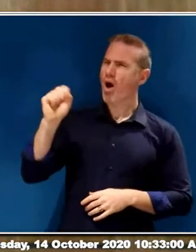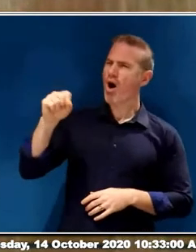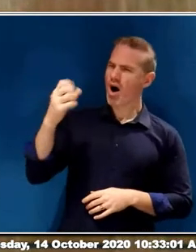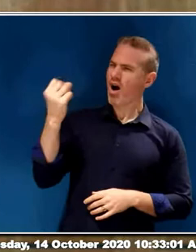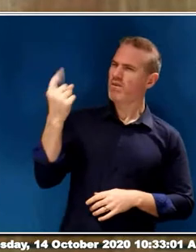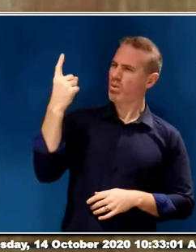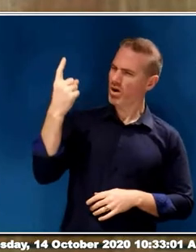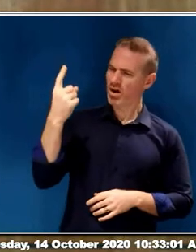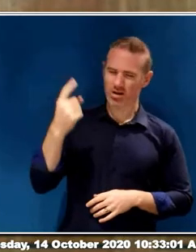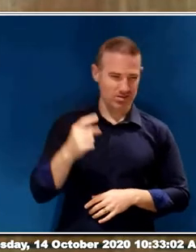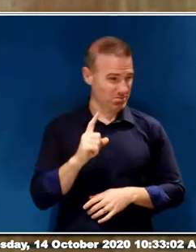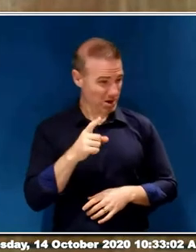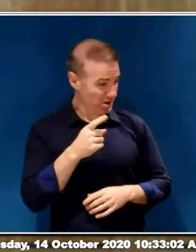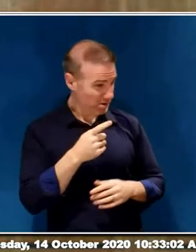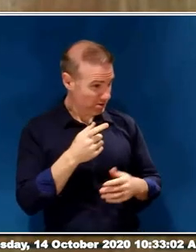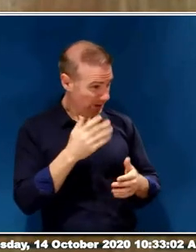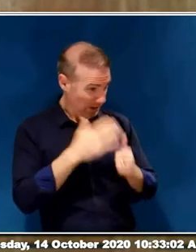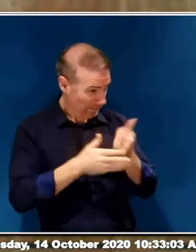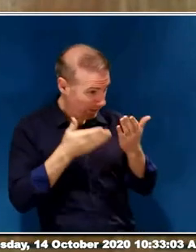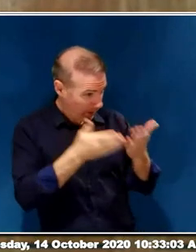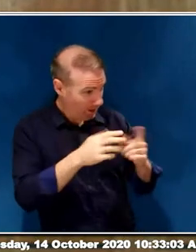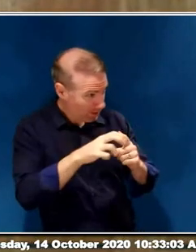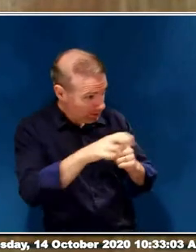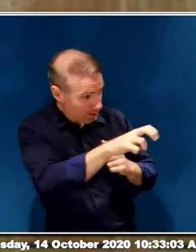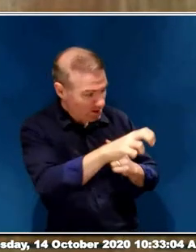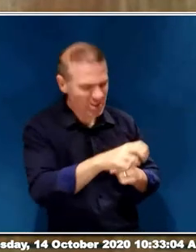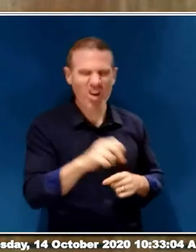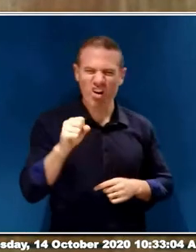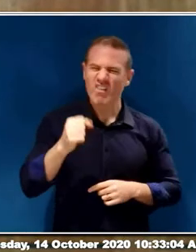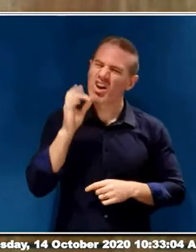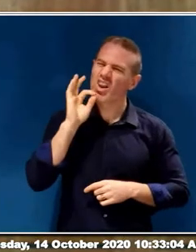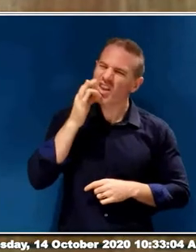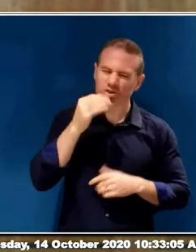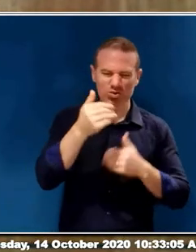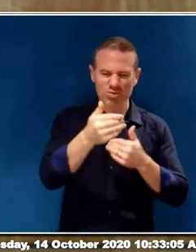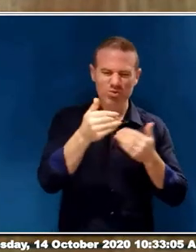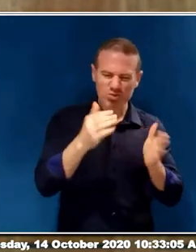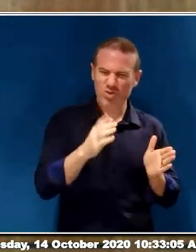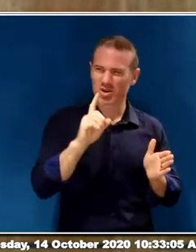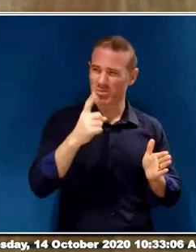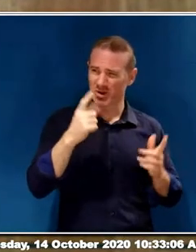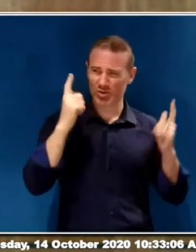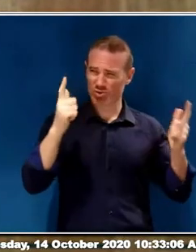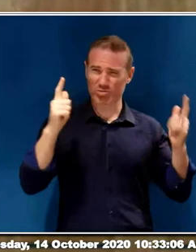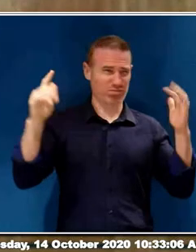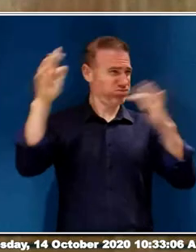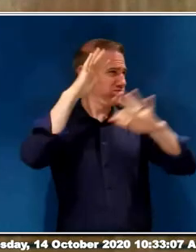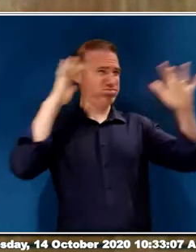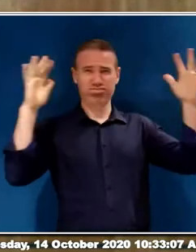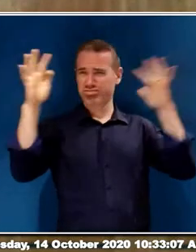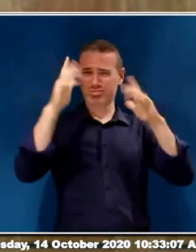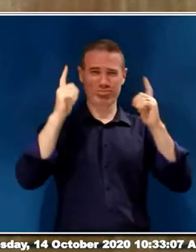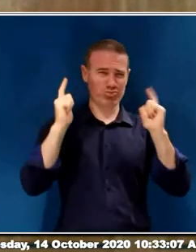Yeah. There was a kind of room. But there was always so much going on around it. Okay. Like it was in the break room and stuff.